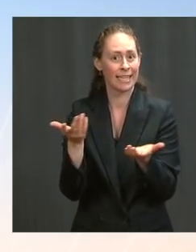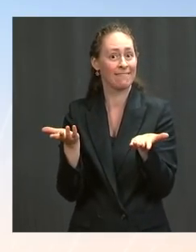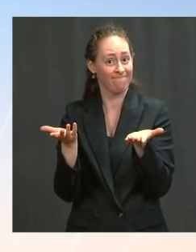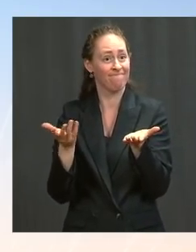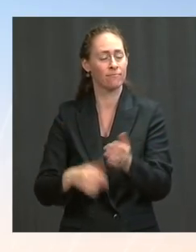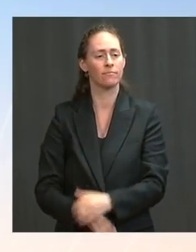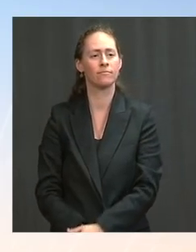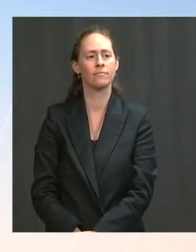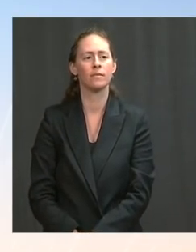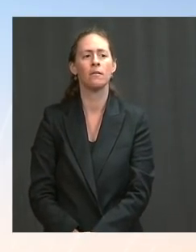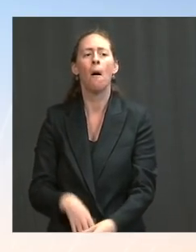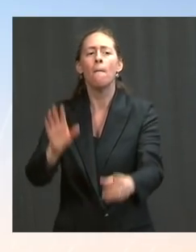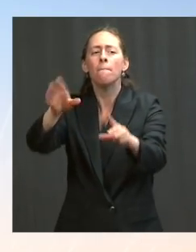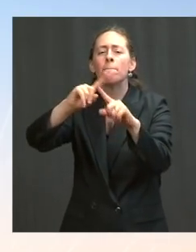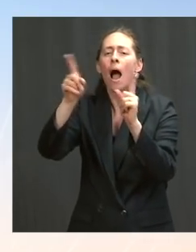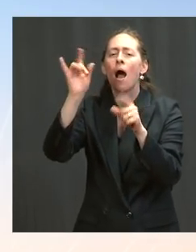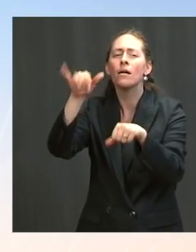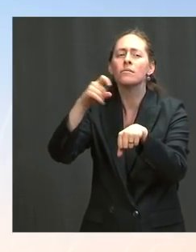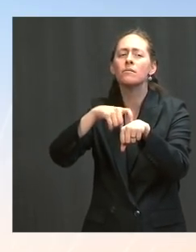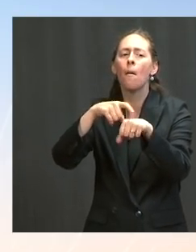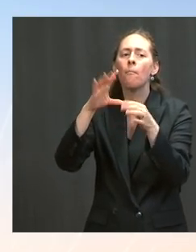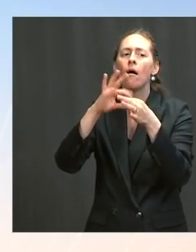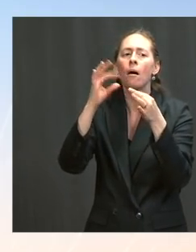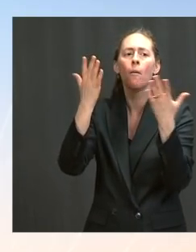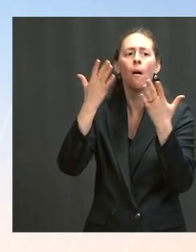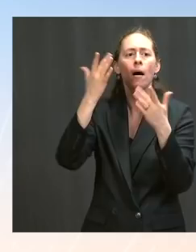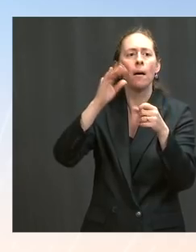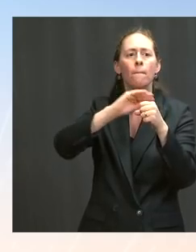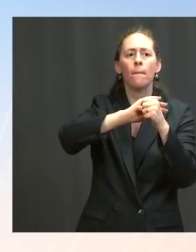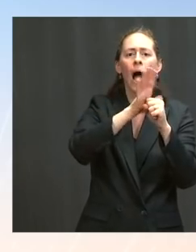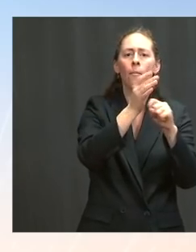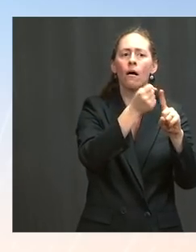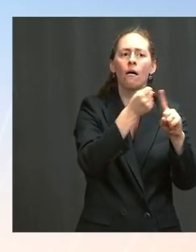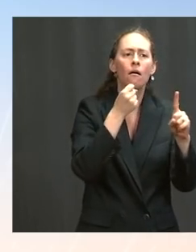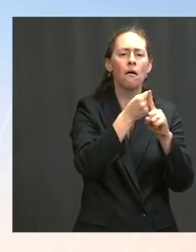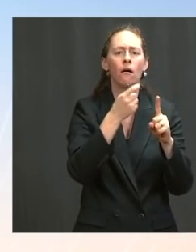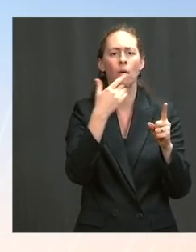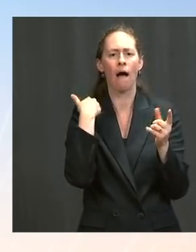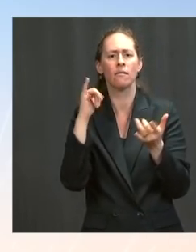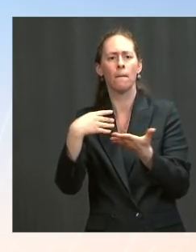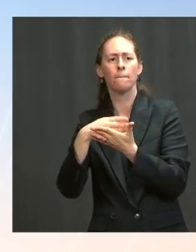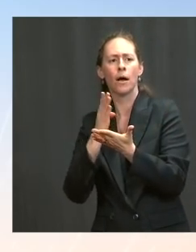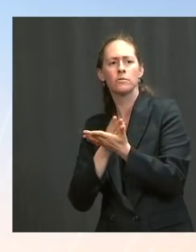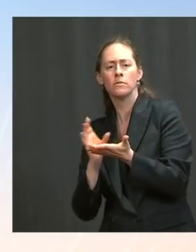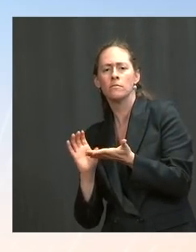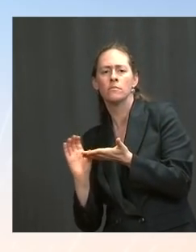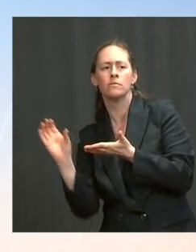a pandemic-related budget shortfall -- not, "We need to keep cops on the beat because there's crime wave."